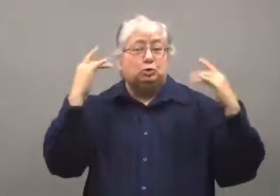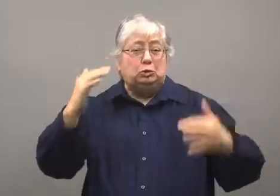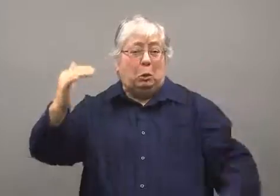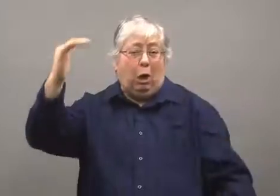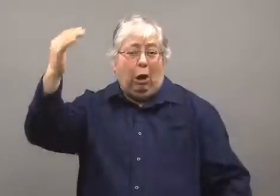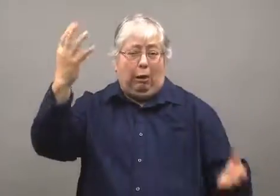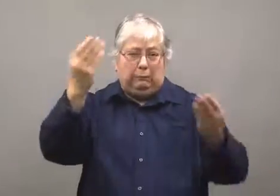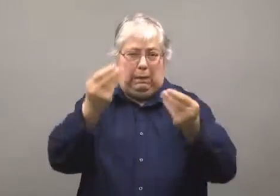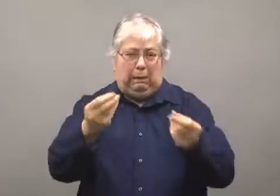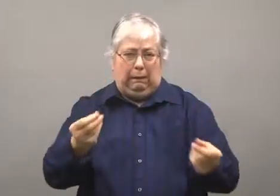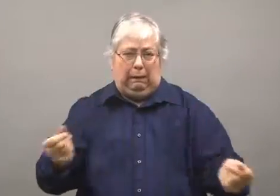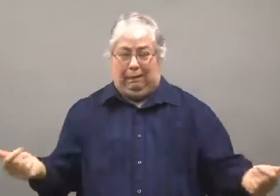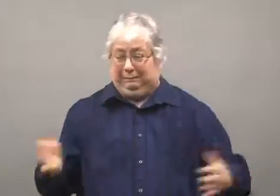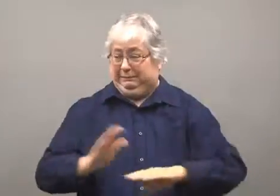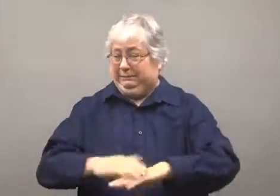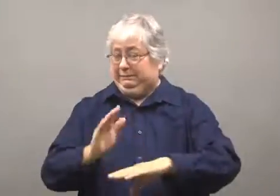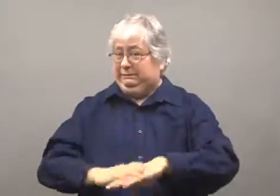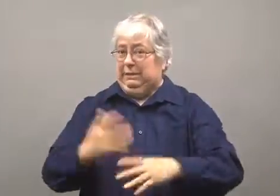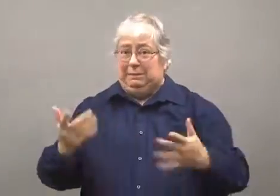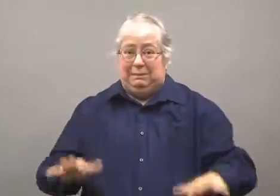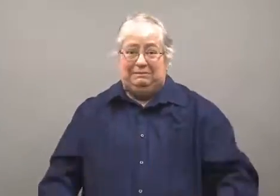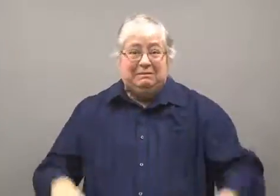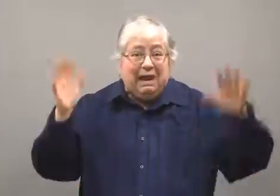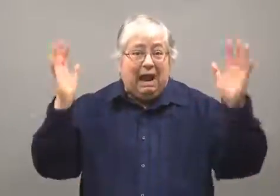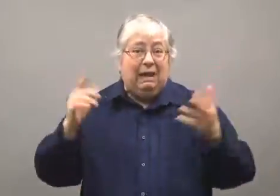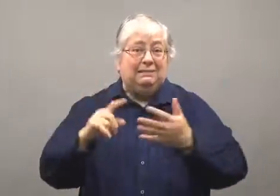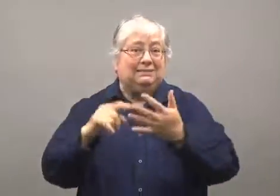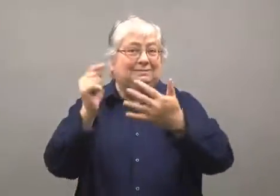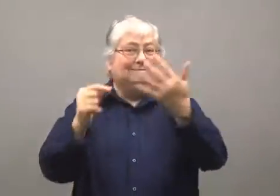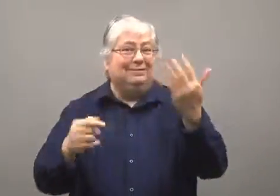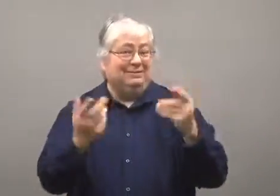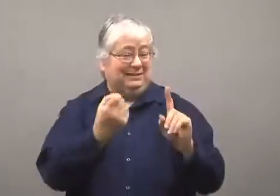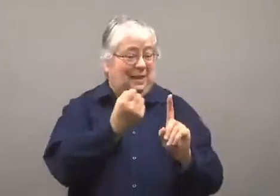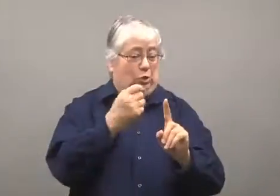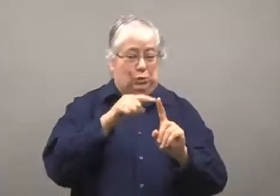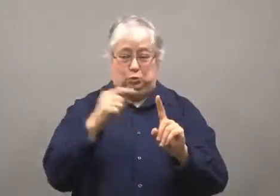All that snow would melt, and flood warnings were posted.